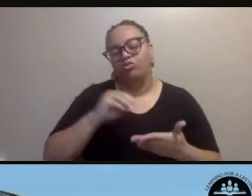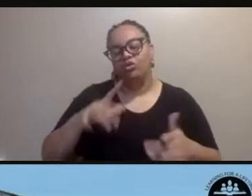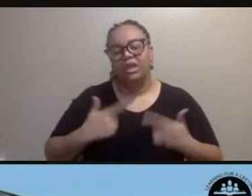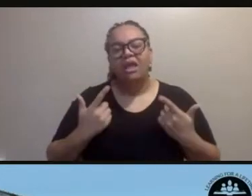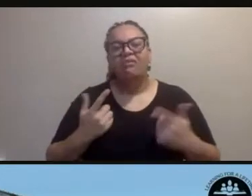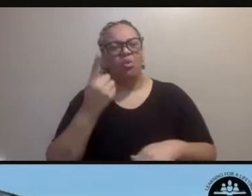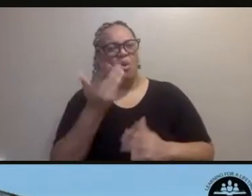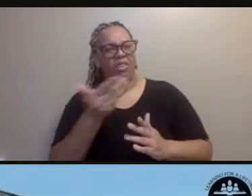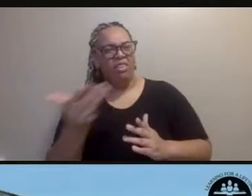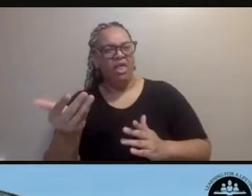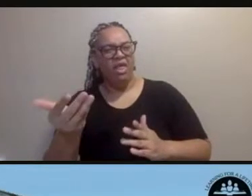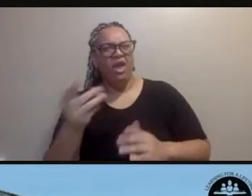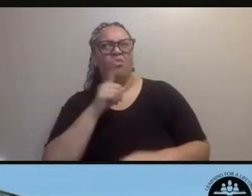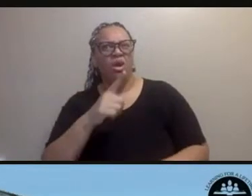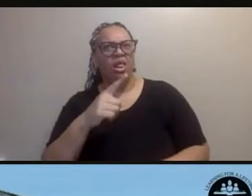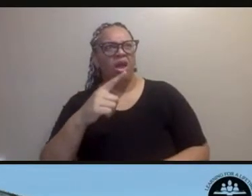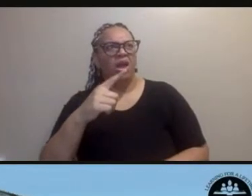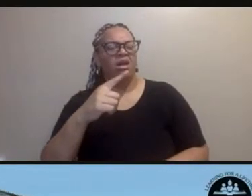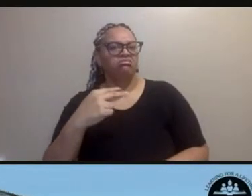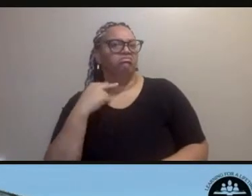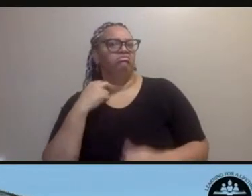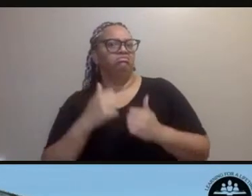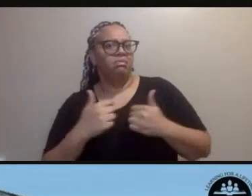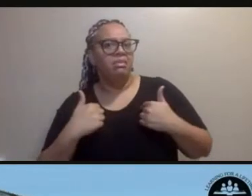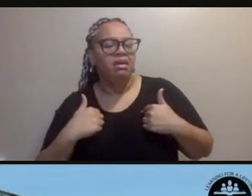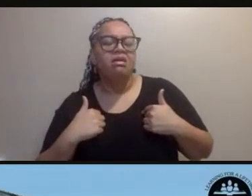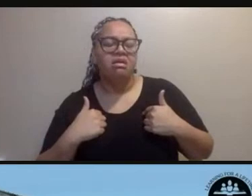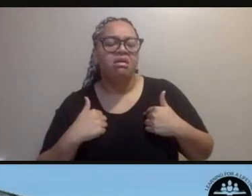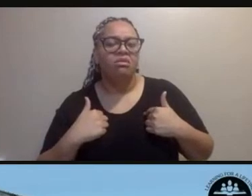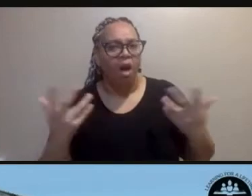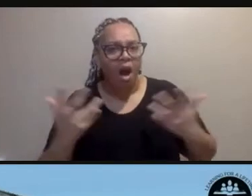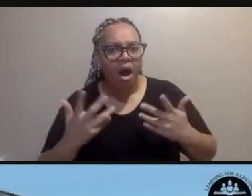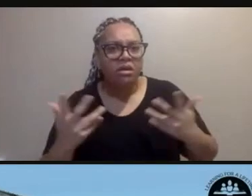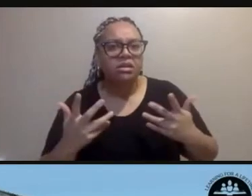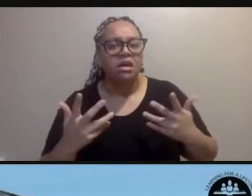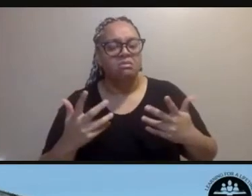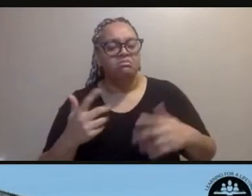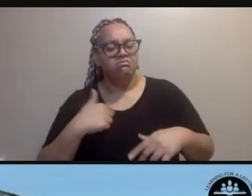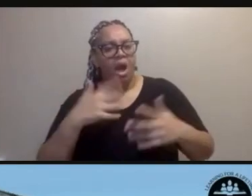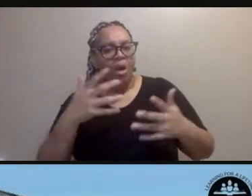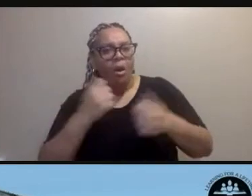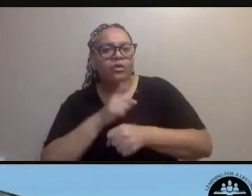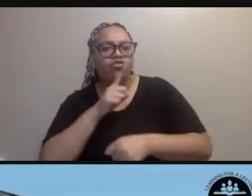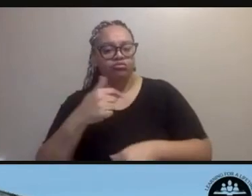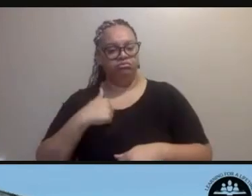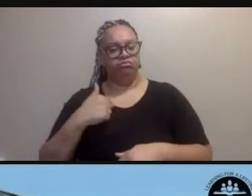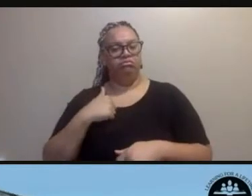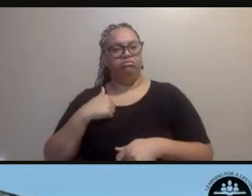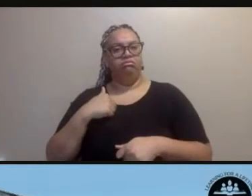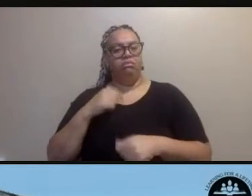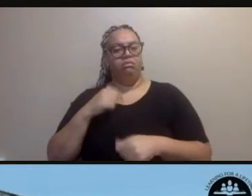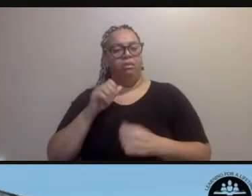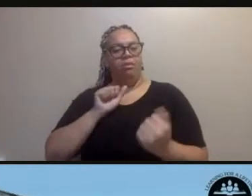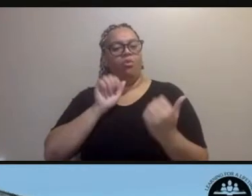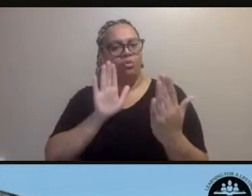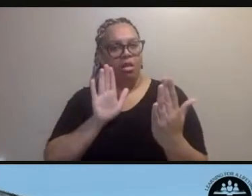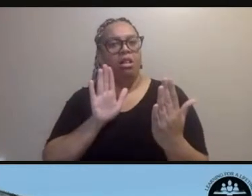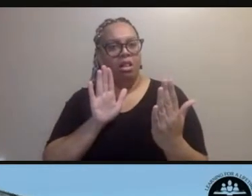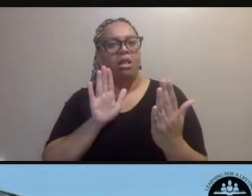AND RESIDENCE HALLS. AND ONE OF THE THINGS THAT